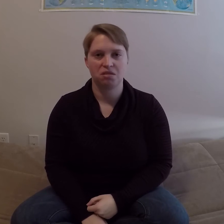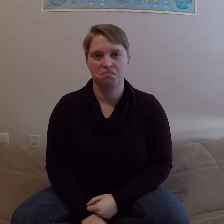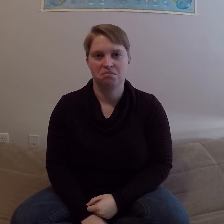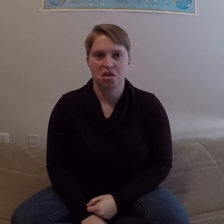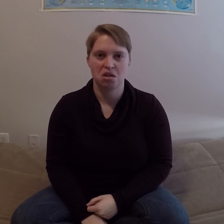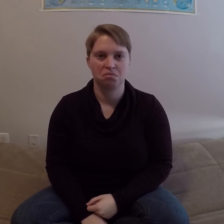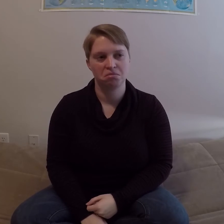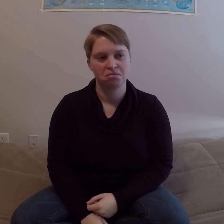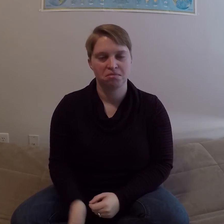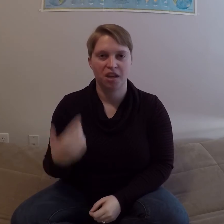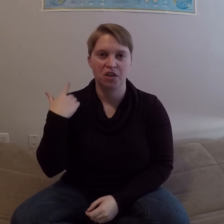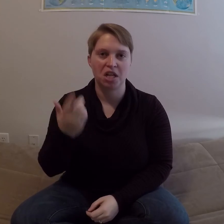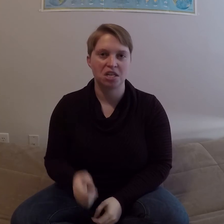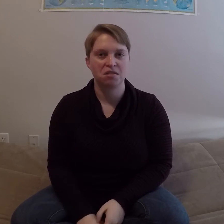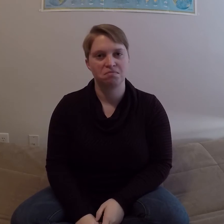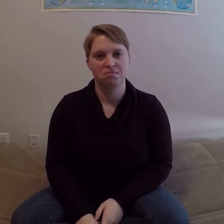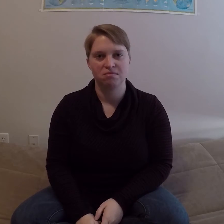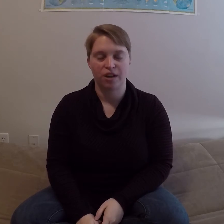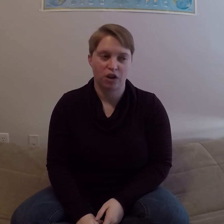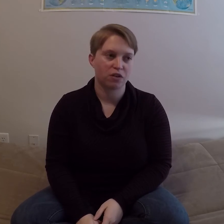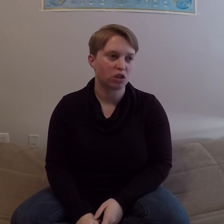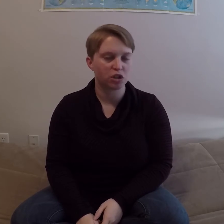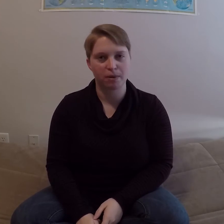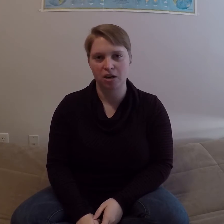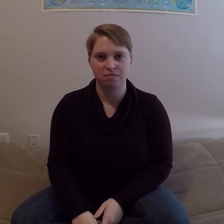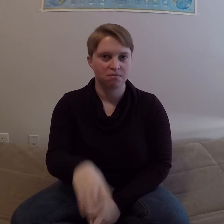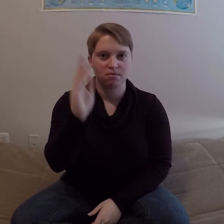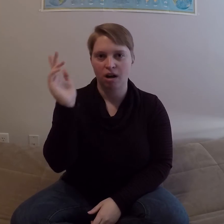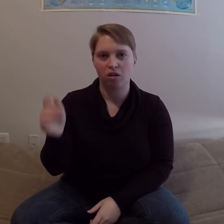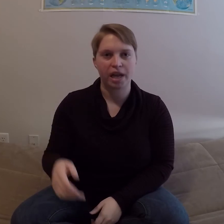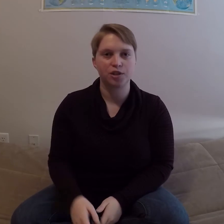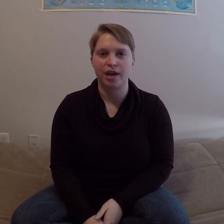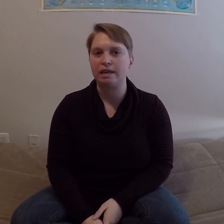just like eh. If you like it. If you have a question about it, I’ll answer